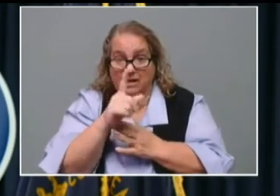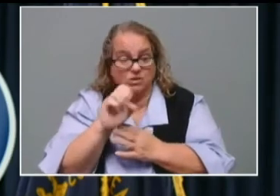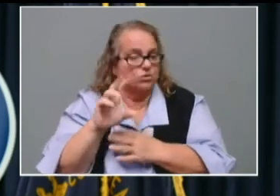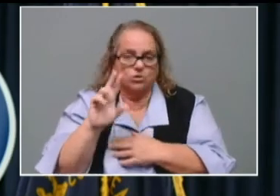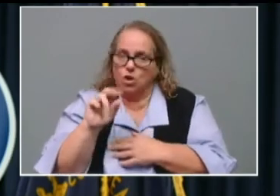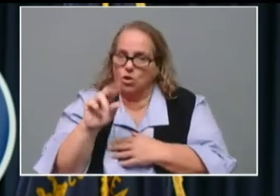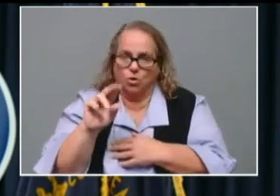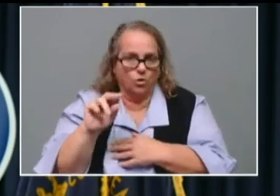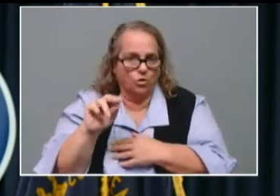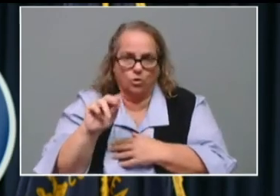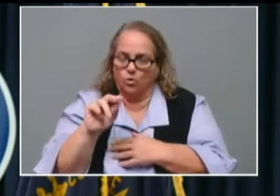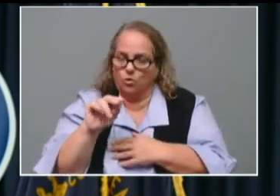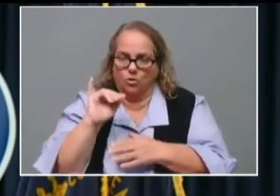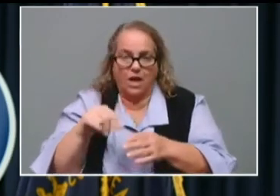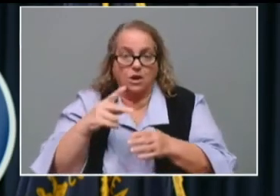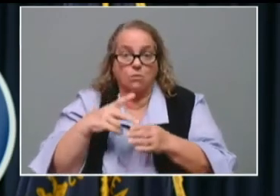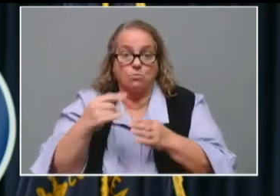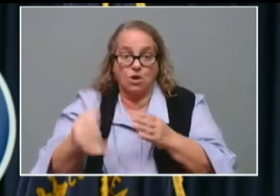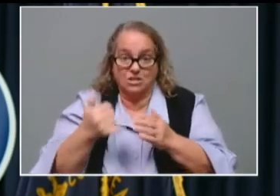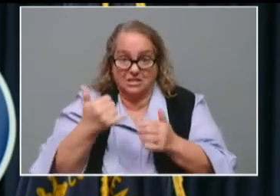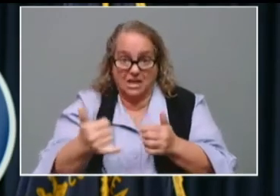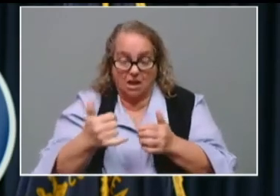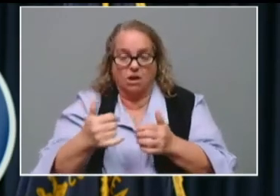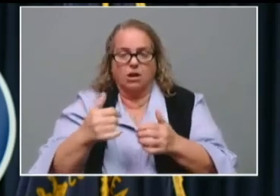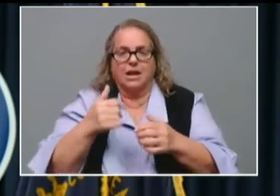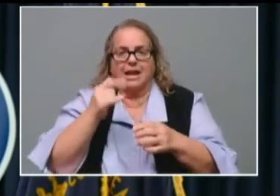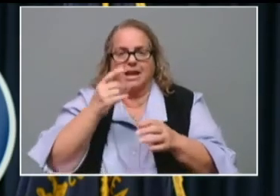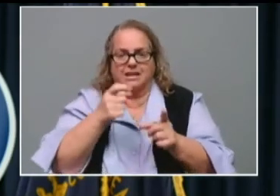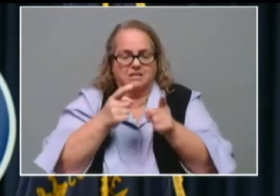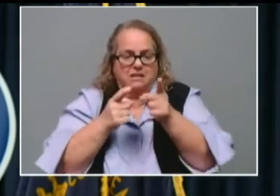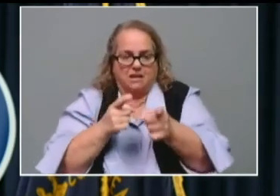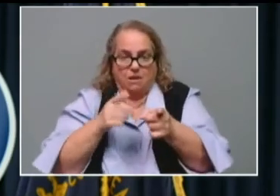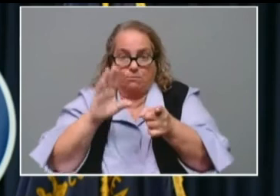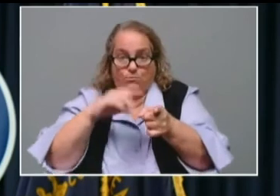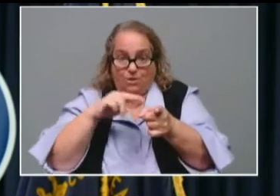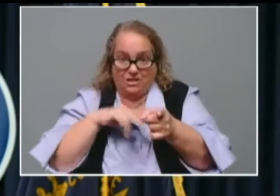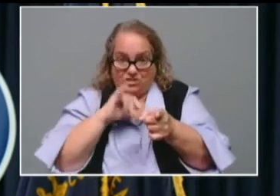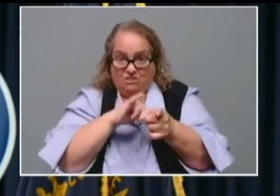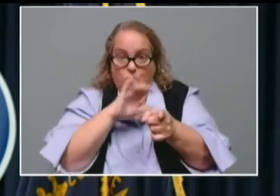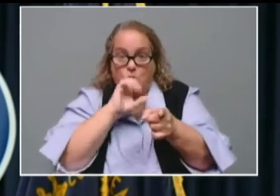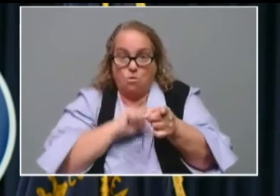and Ohio creates a companion bridge that will hopefully lessen the amount